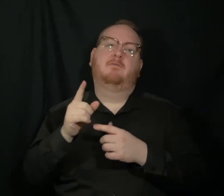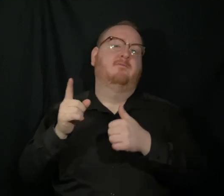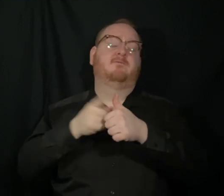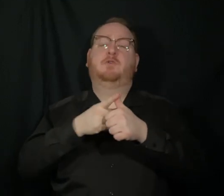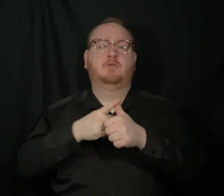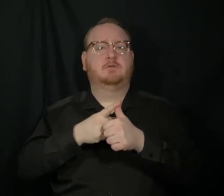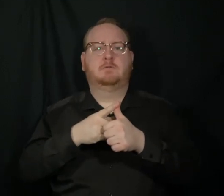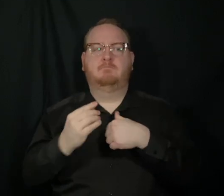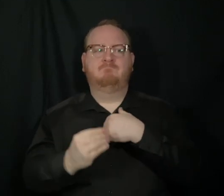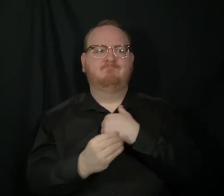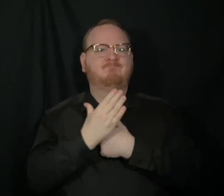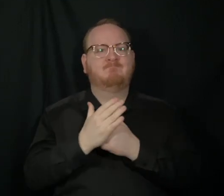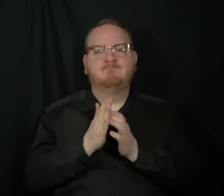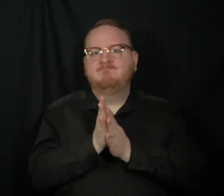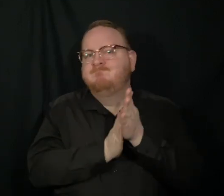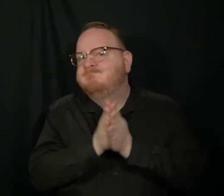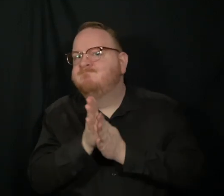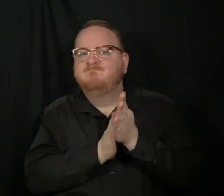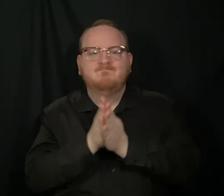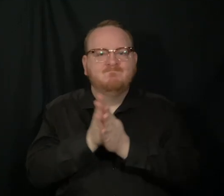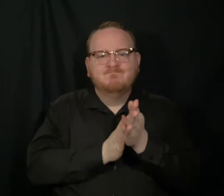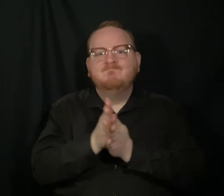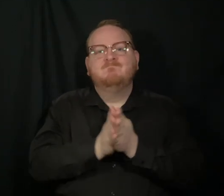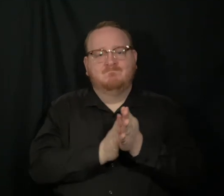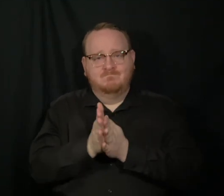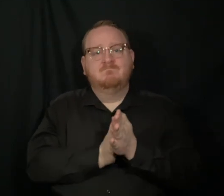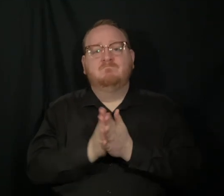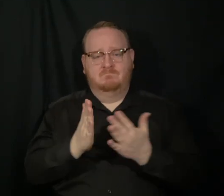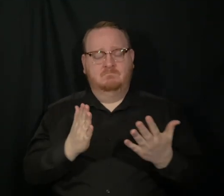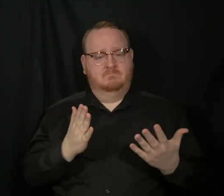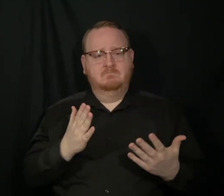that particular instance, was really the one that lit my fire,